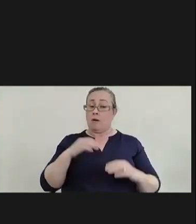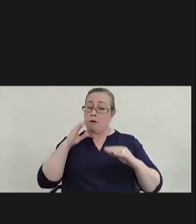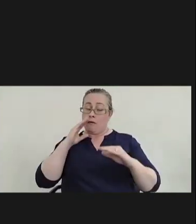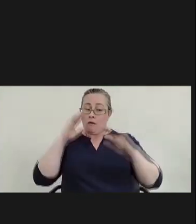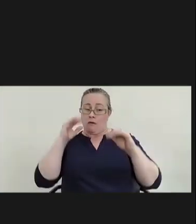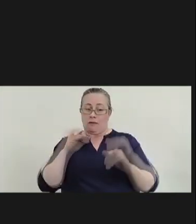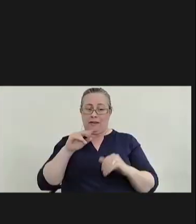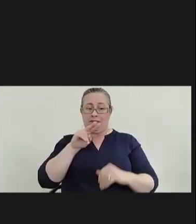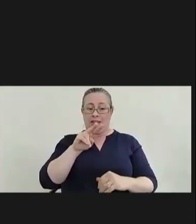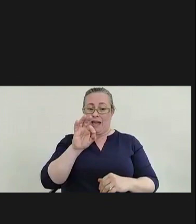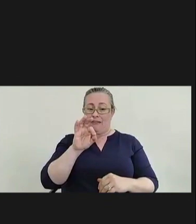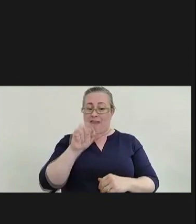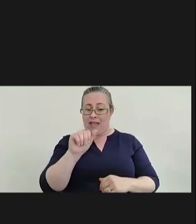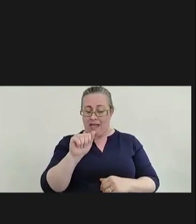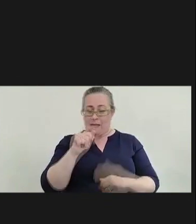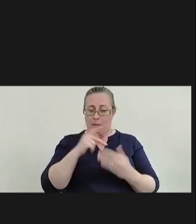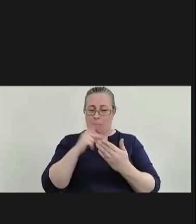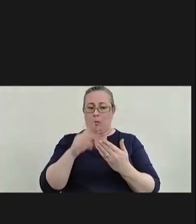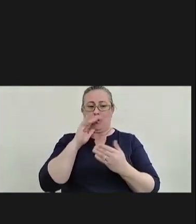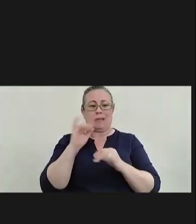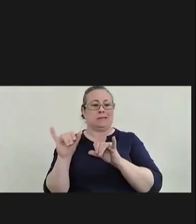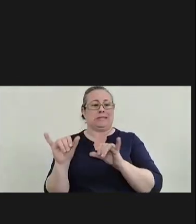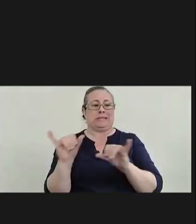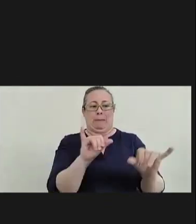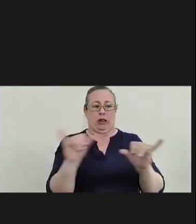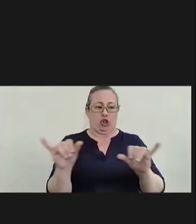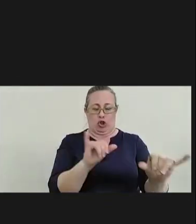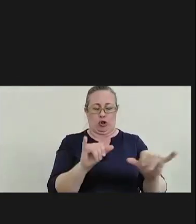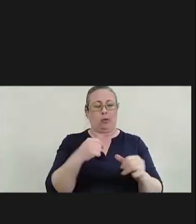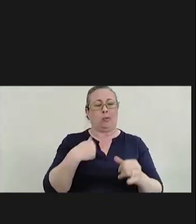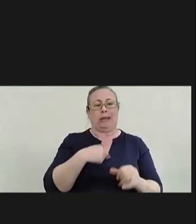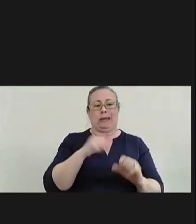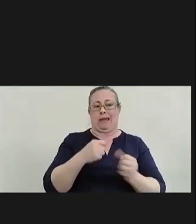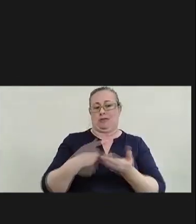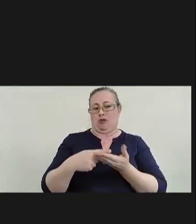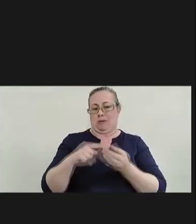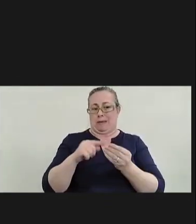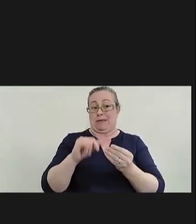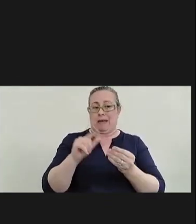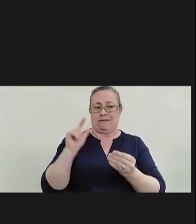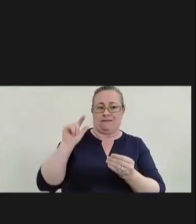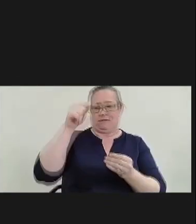program will be similar and we can talk about that in the future. My question about the VFA